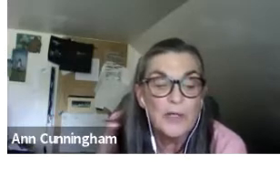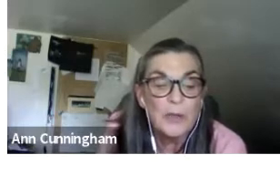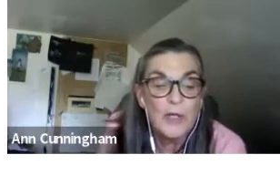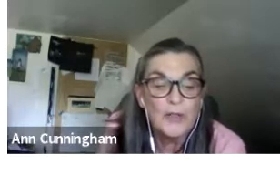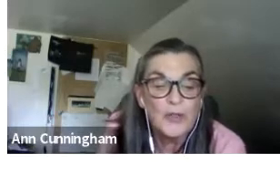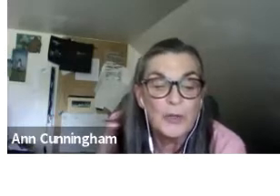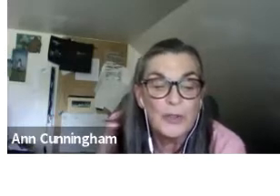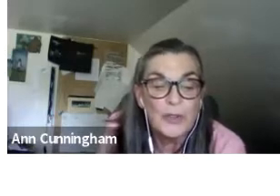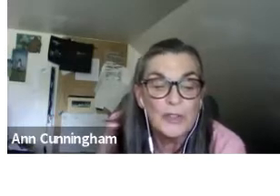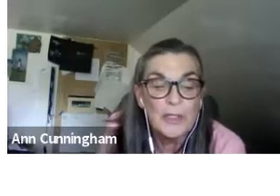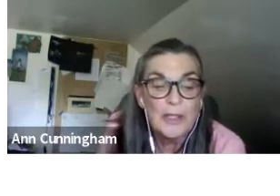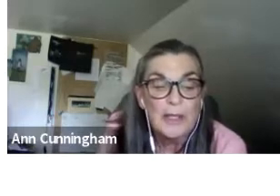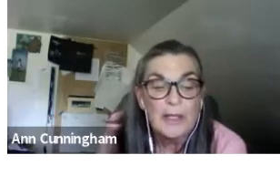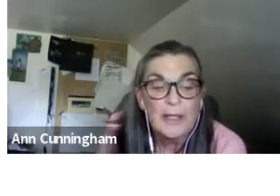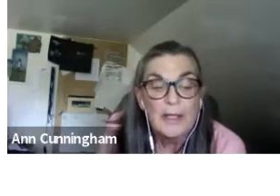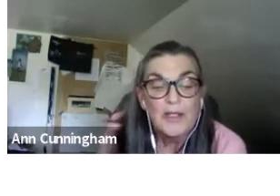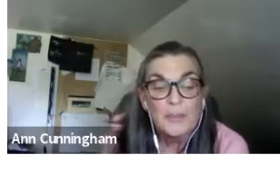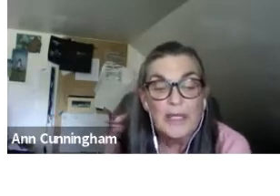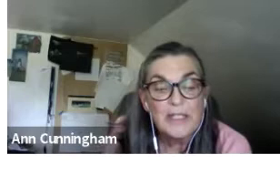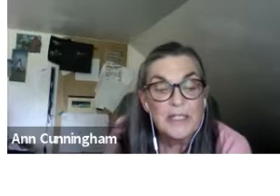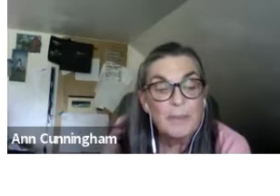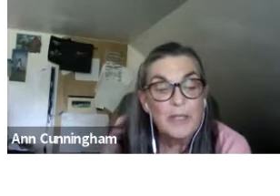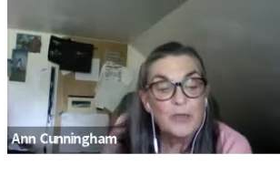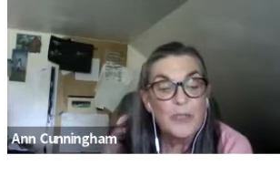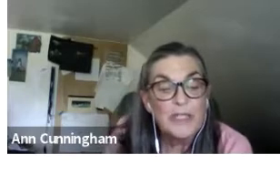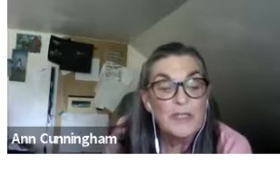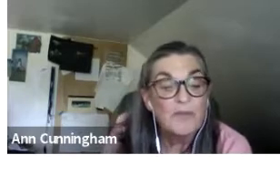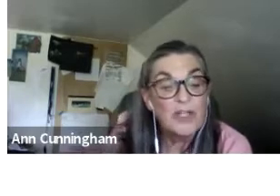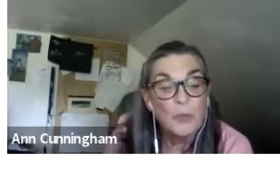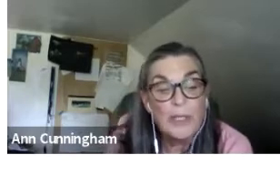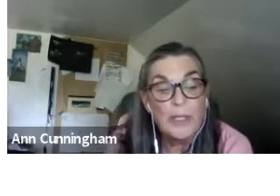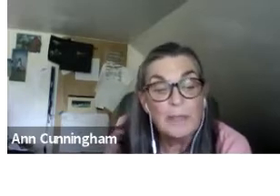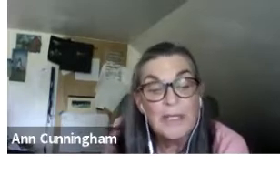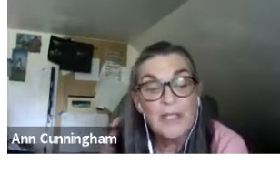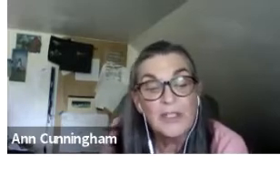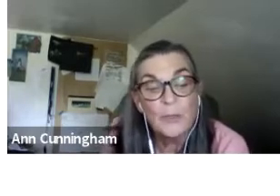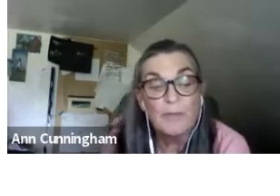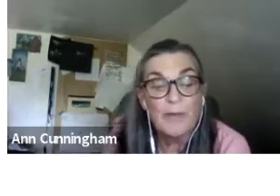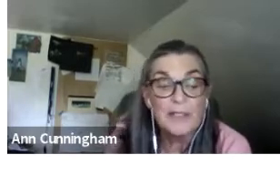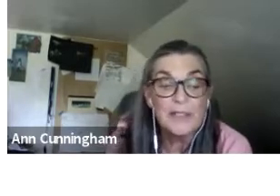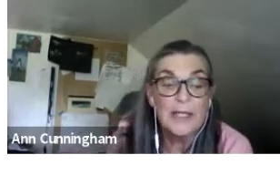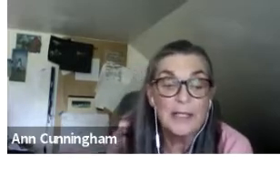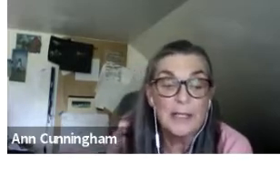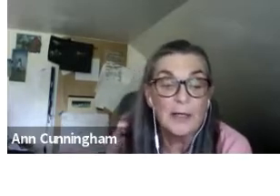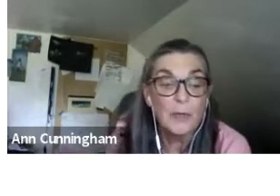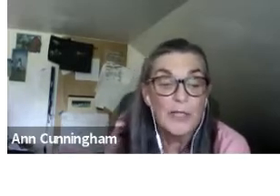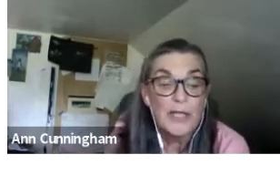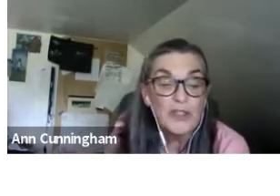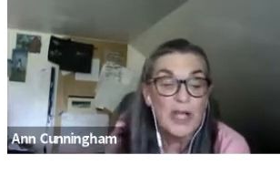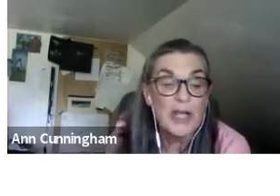cross currents. This makes the image read visually because it reflects light and creates shadows